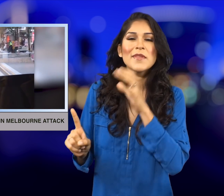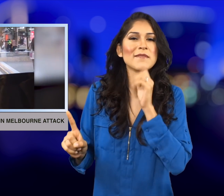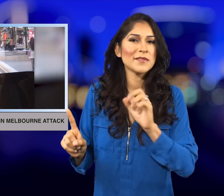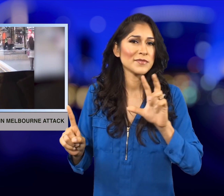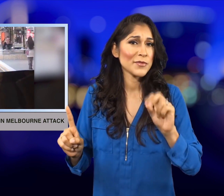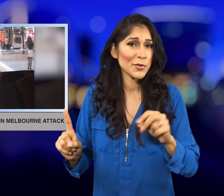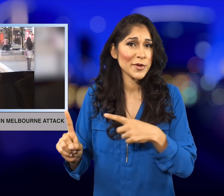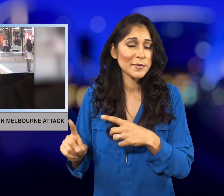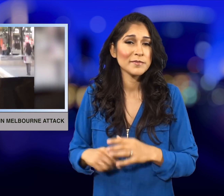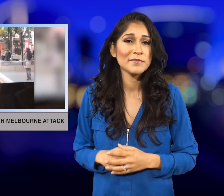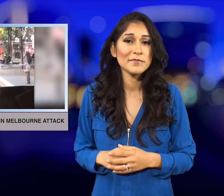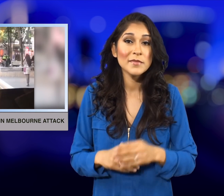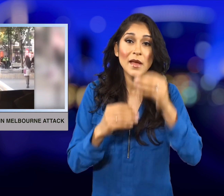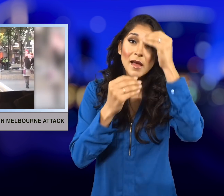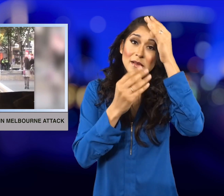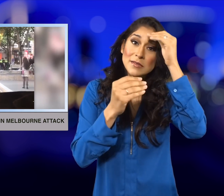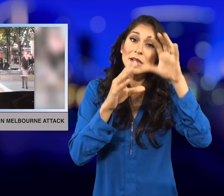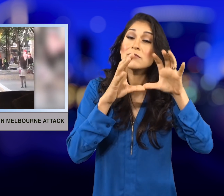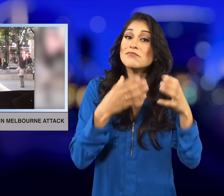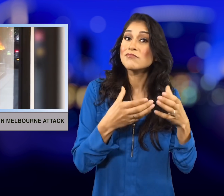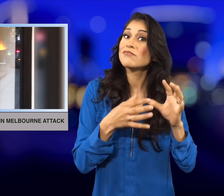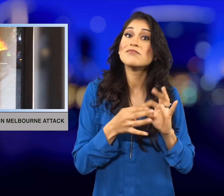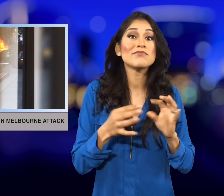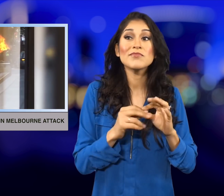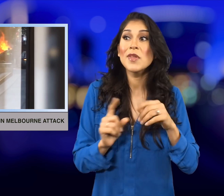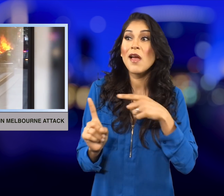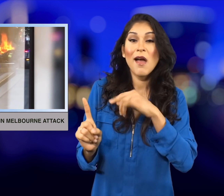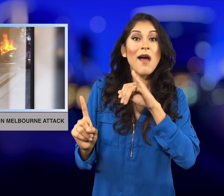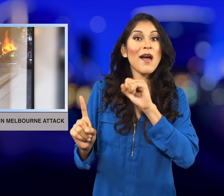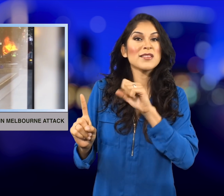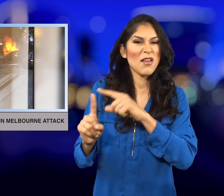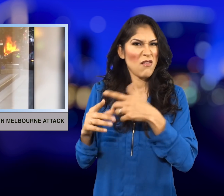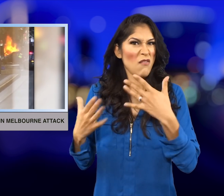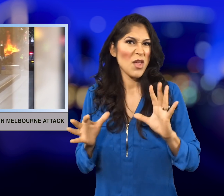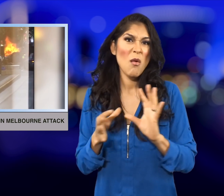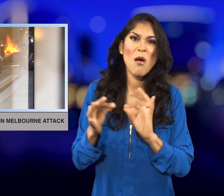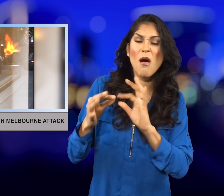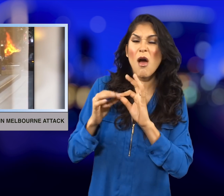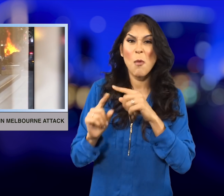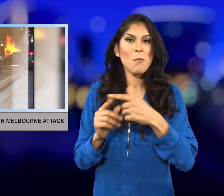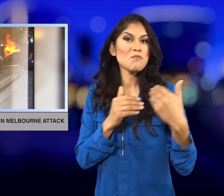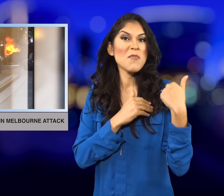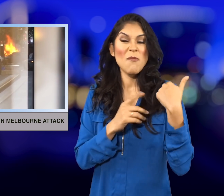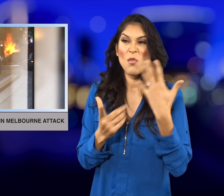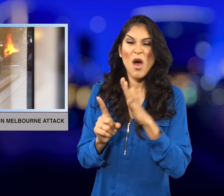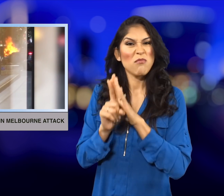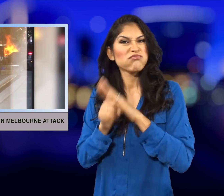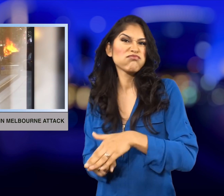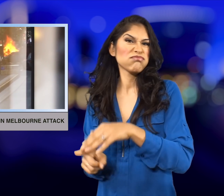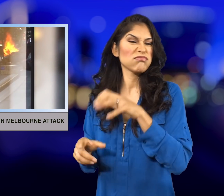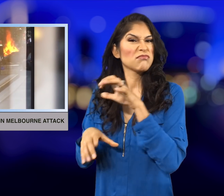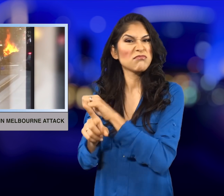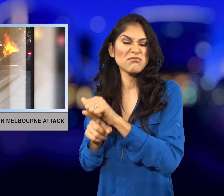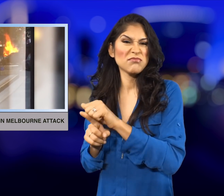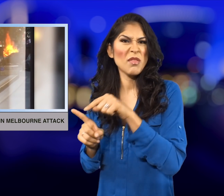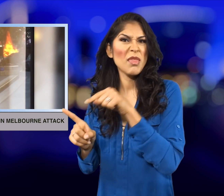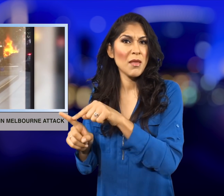Intelligence agencies said ISIS claimed responsibility for the attack through